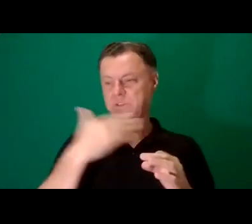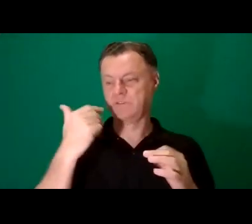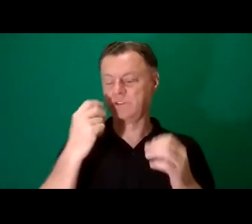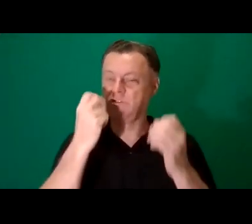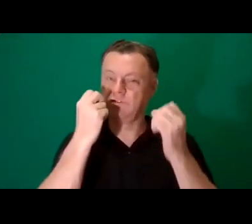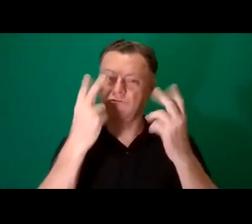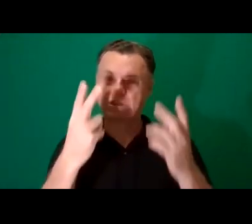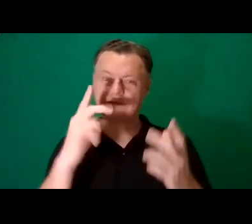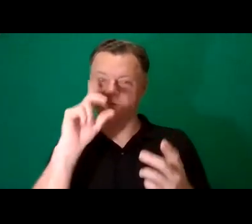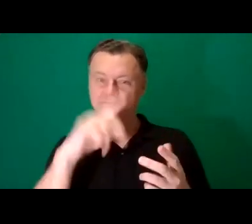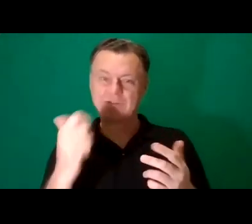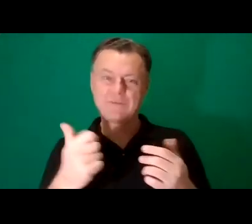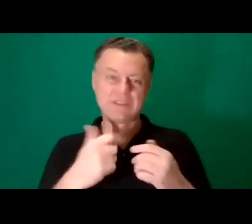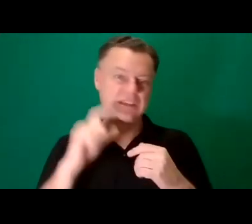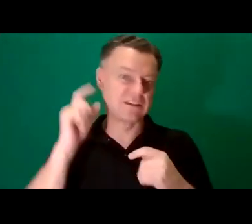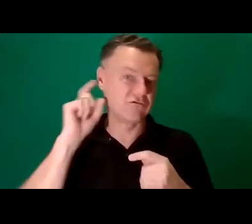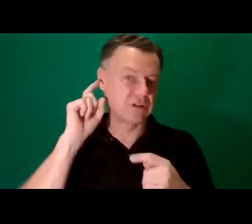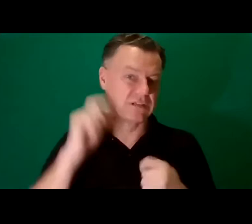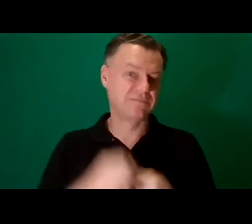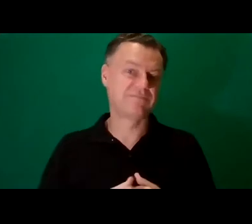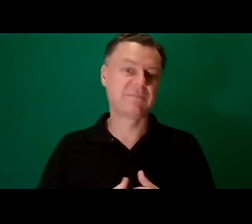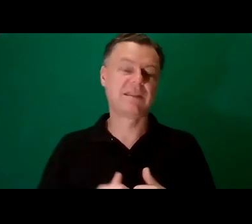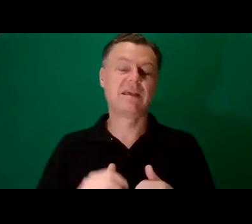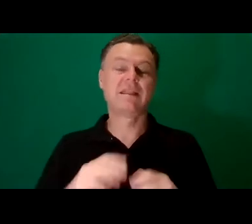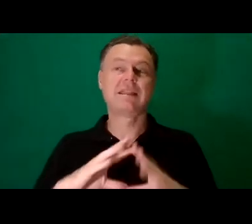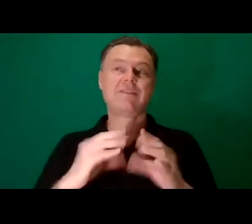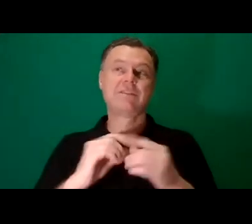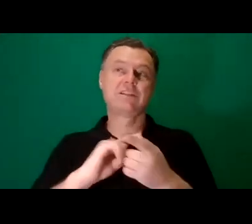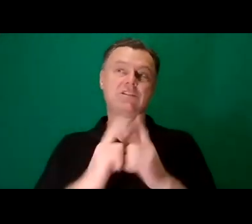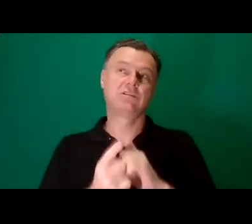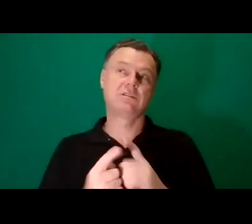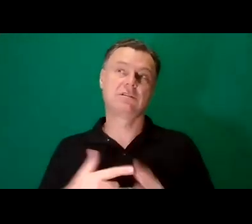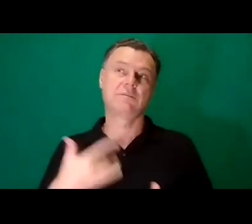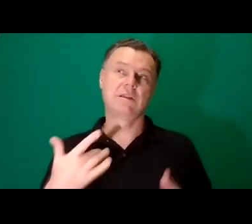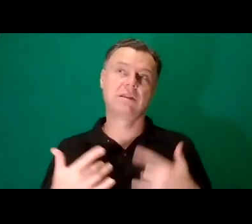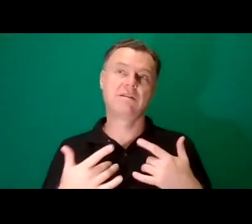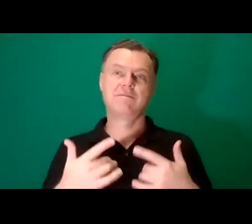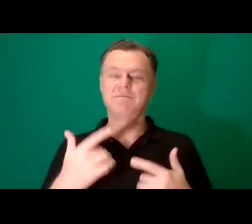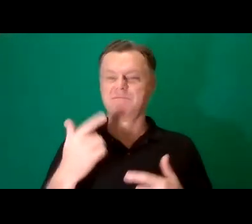And then all this changed in a matter of minutes.